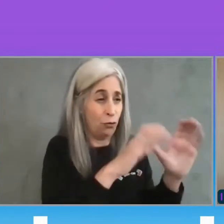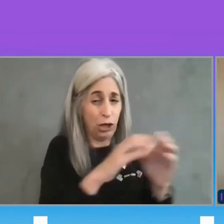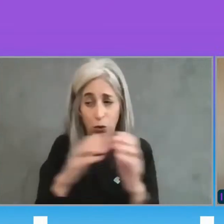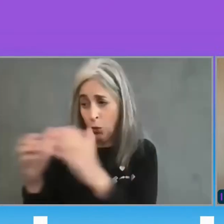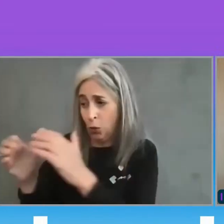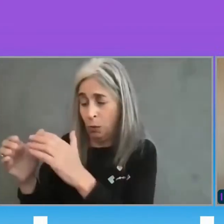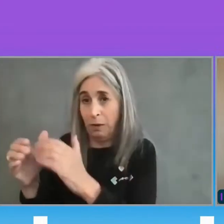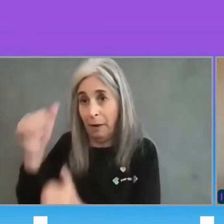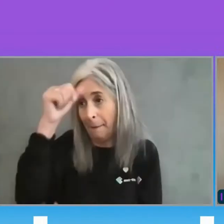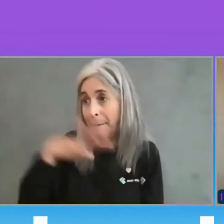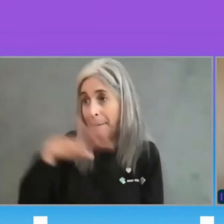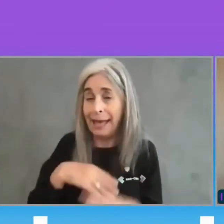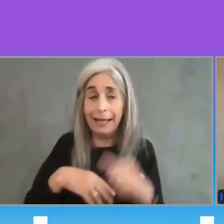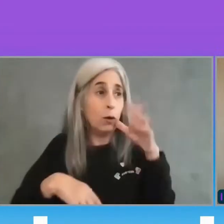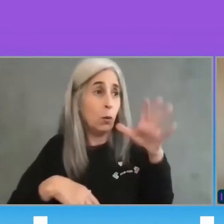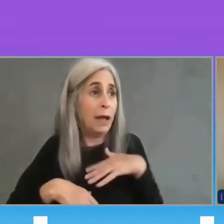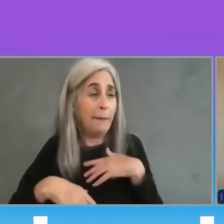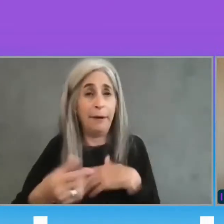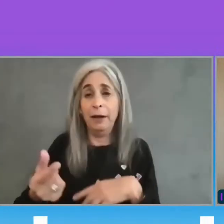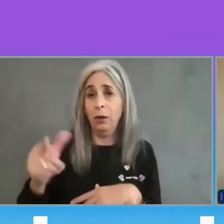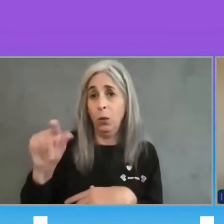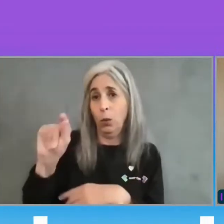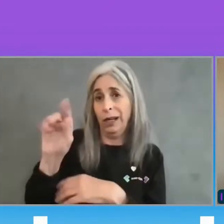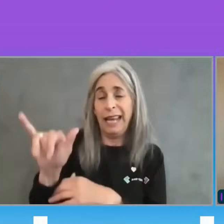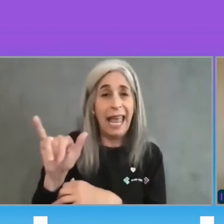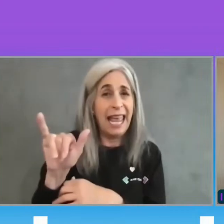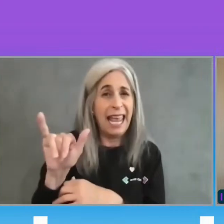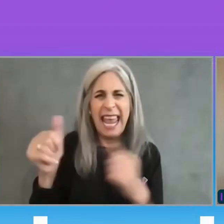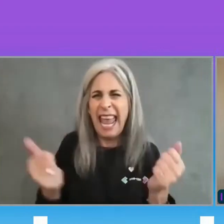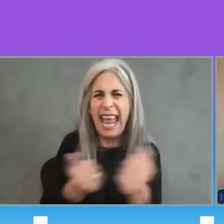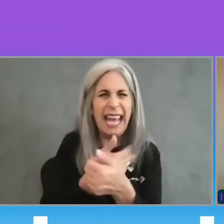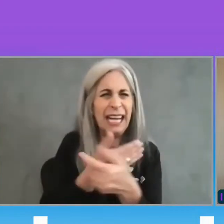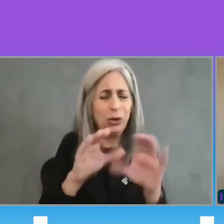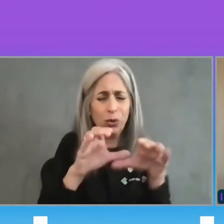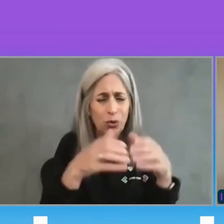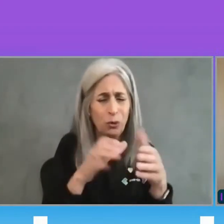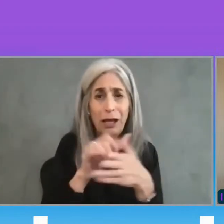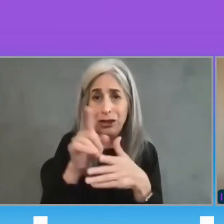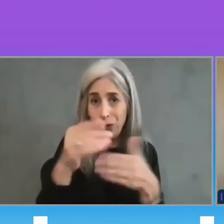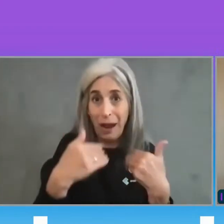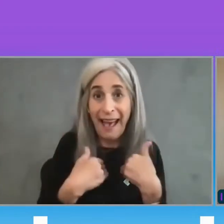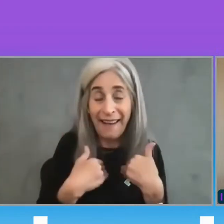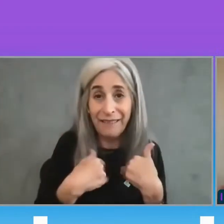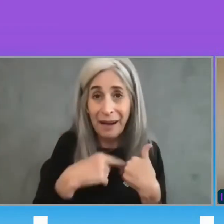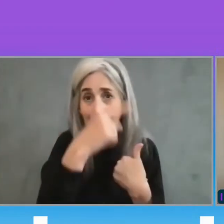group, we're we're men were women, were gay, we're anybody,